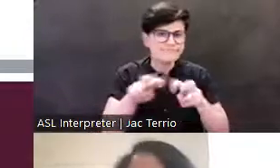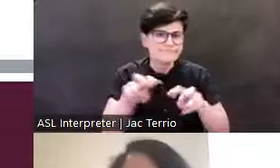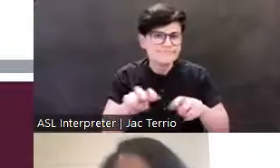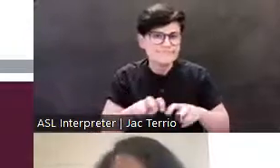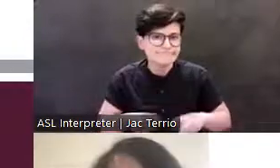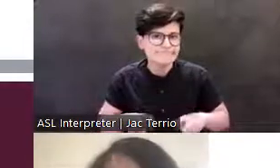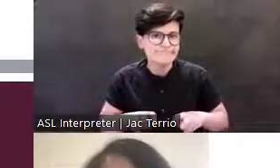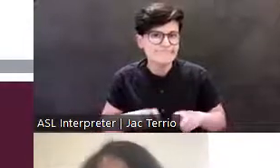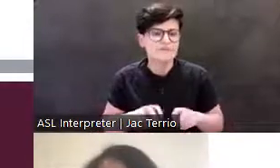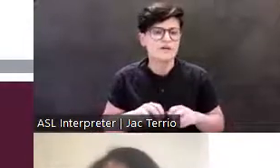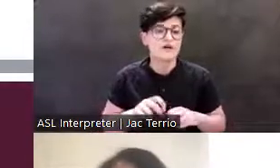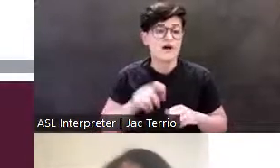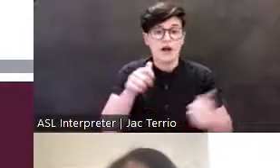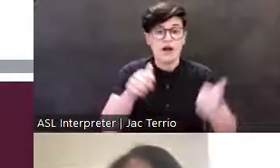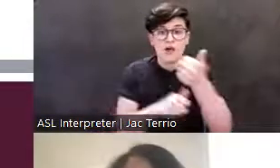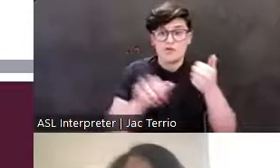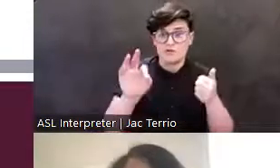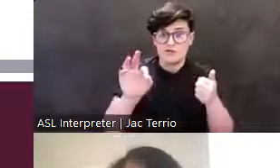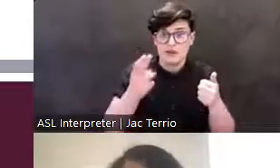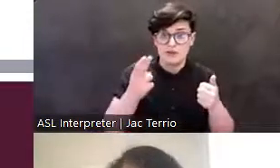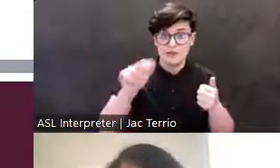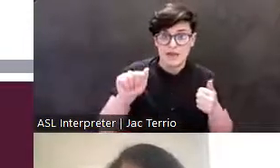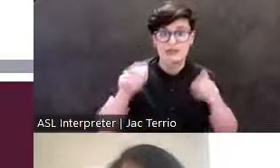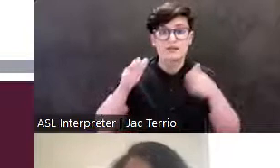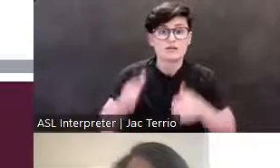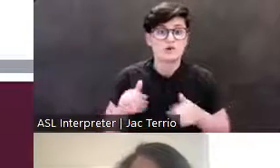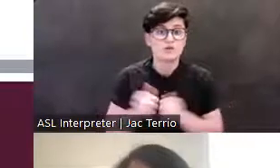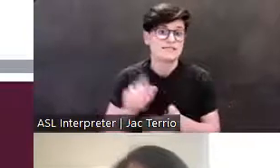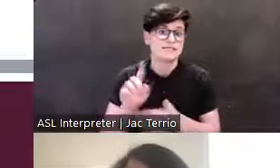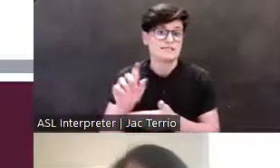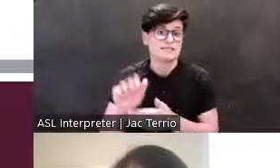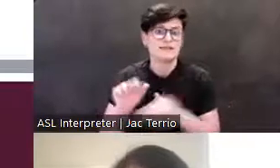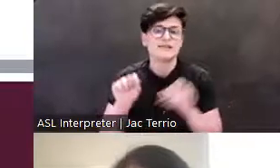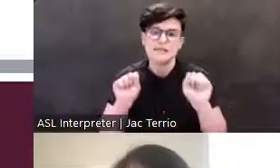Under the fair housing act, a person with a disability can be real wired to pay for